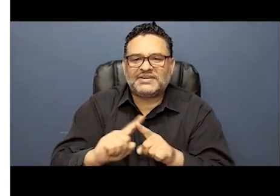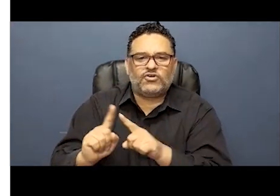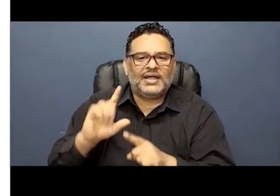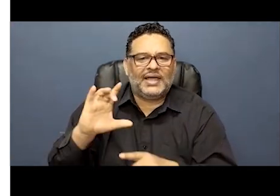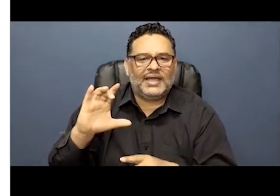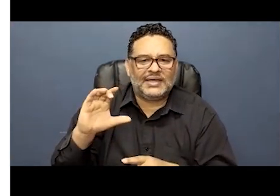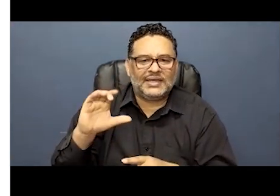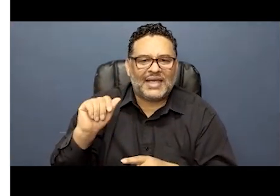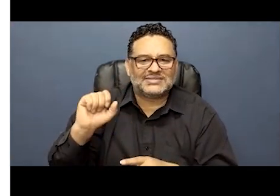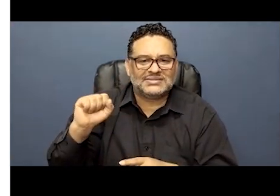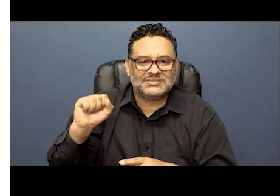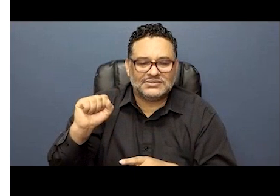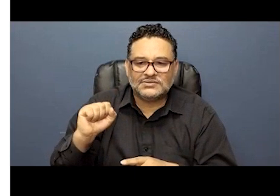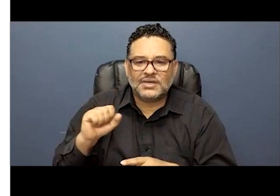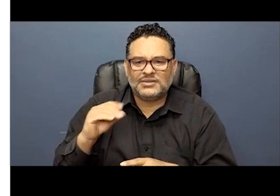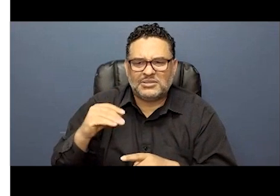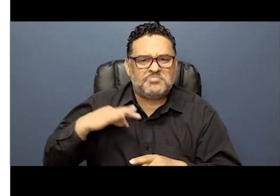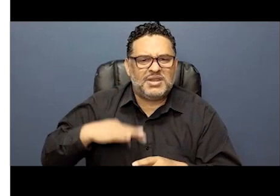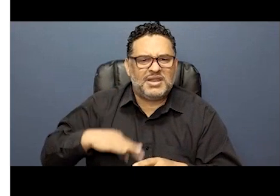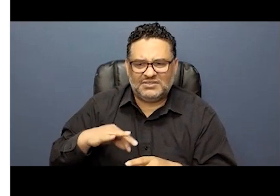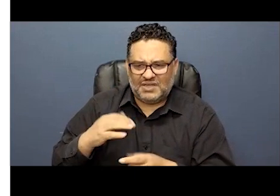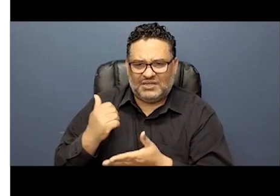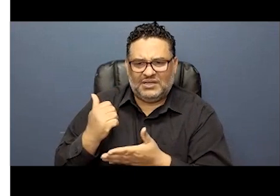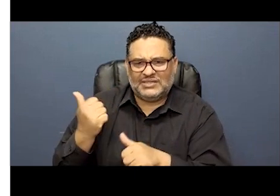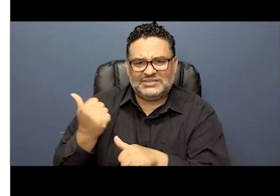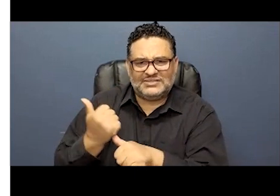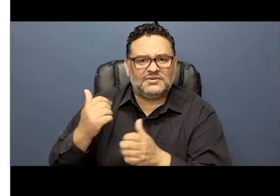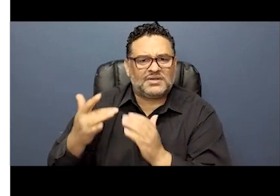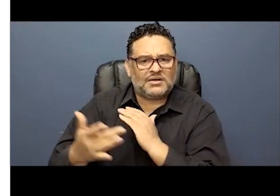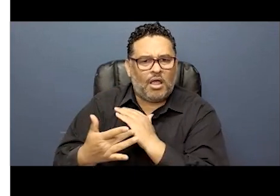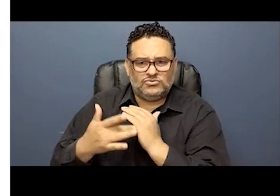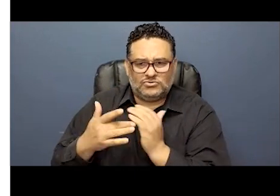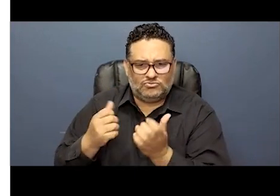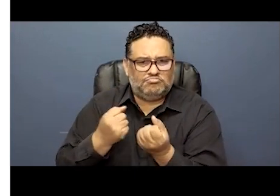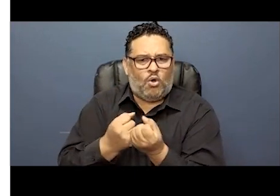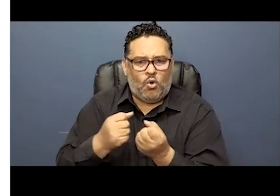assistive technologies that support individuals with disabilities.